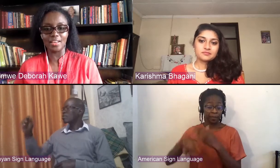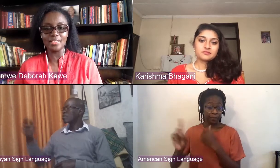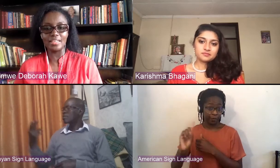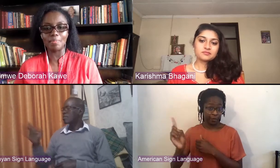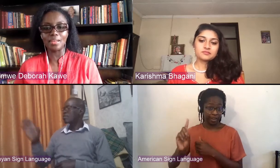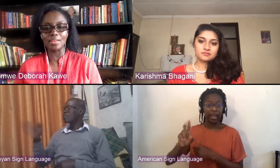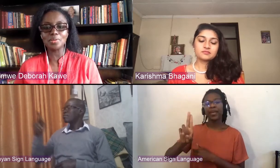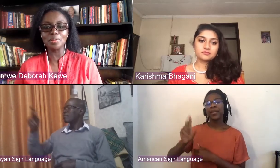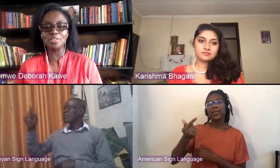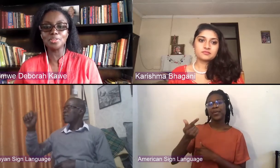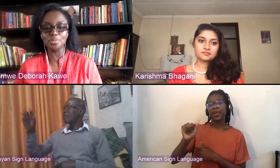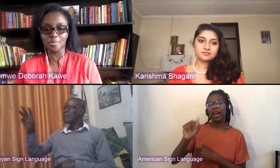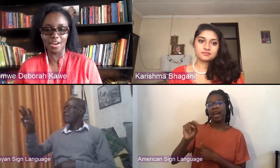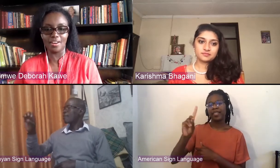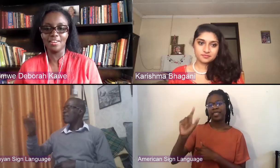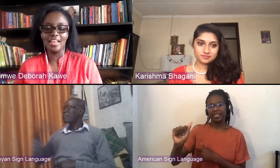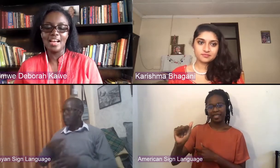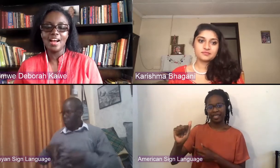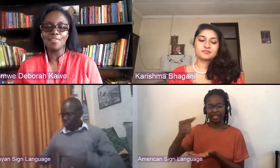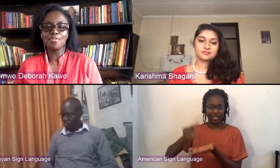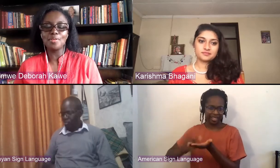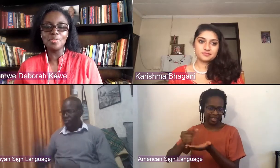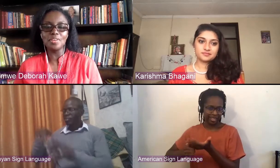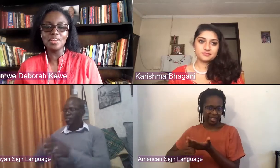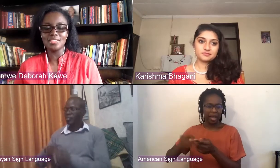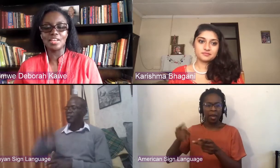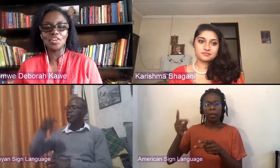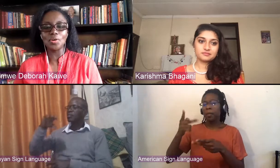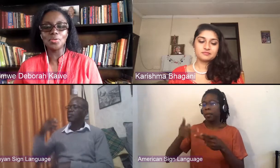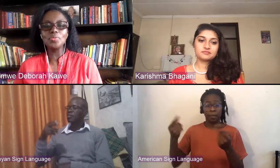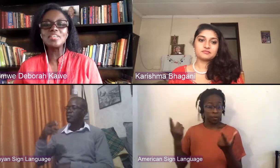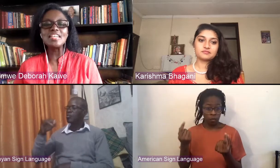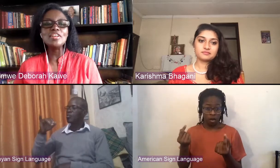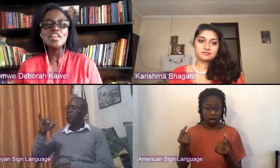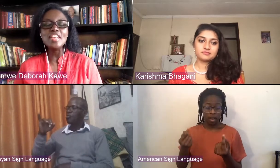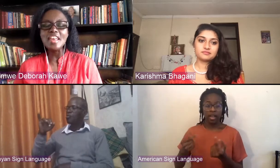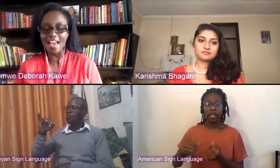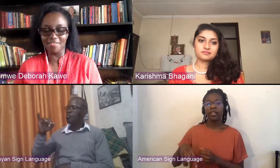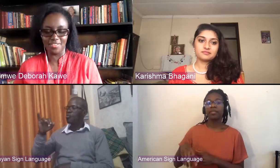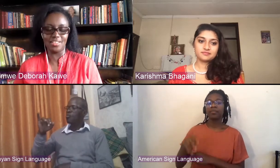in a place called Kiruhura. A few years ago you would never